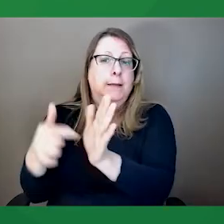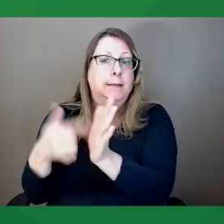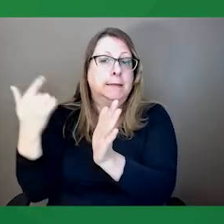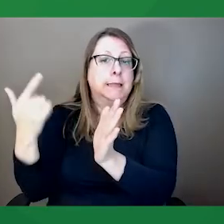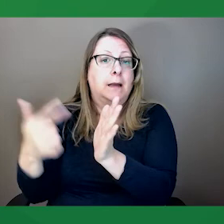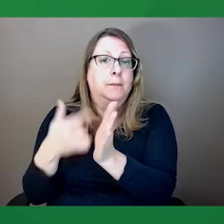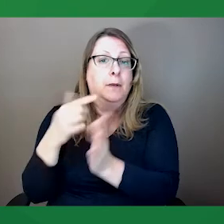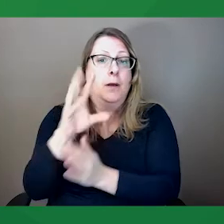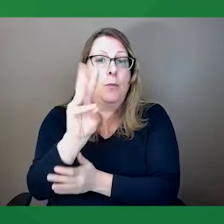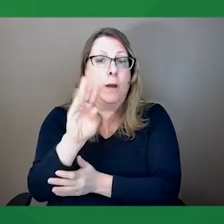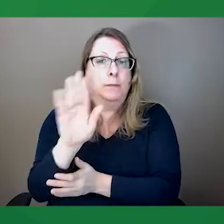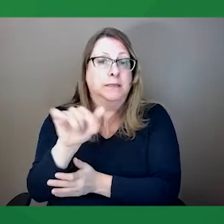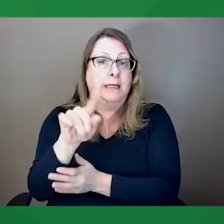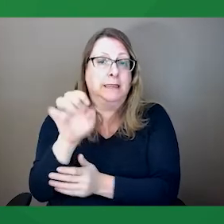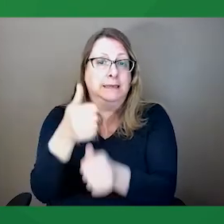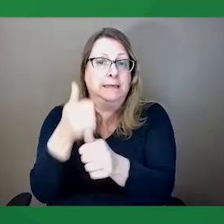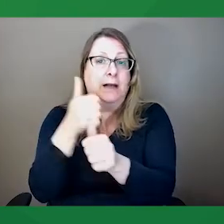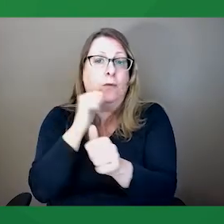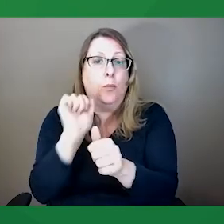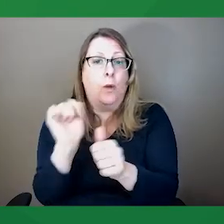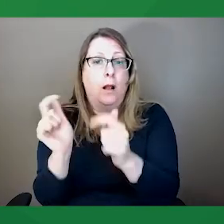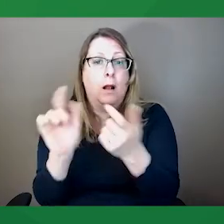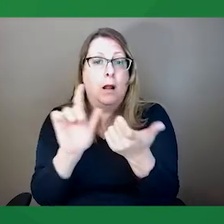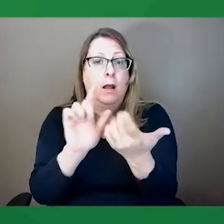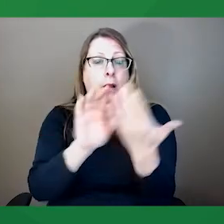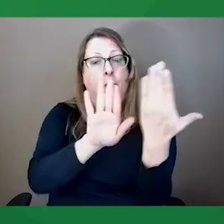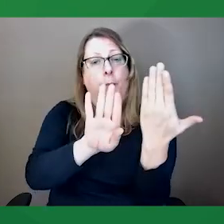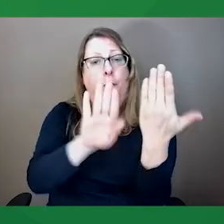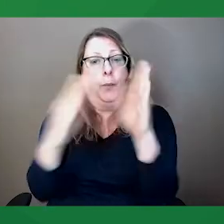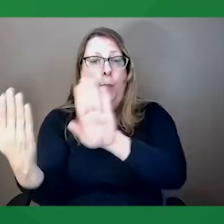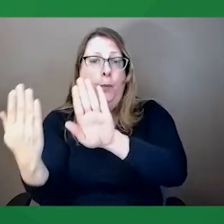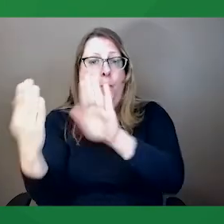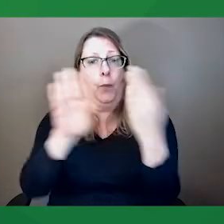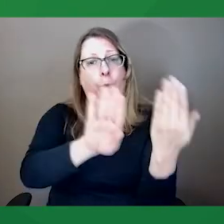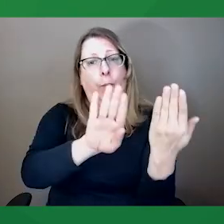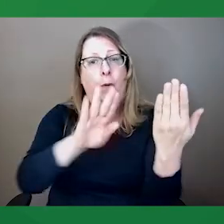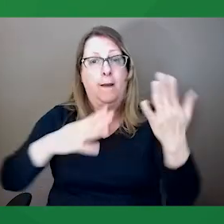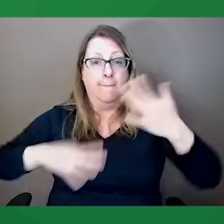So websites decide to flip the image. So you're seeing the front of the shirt,